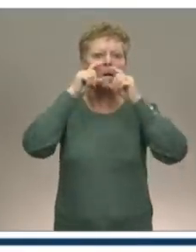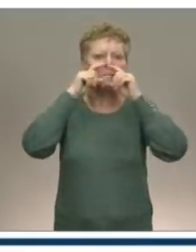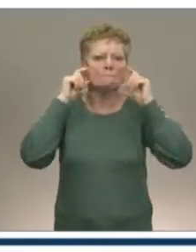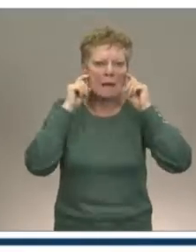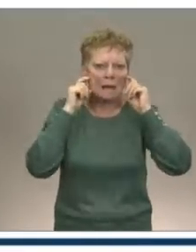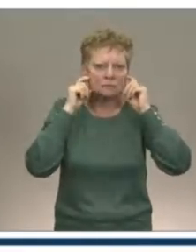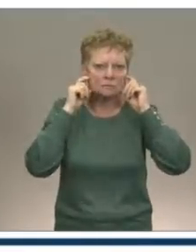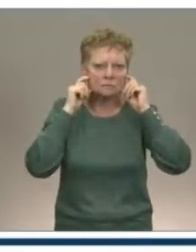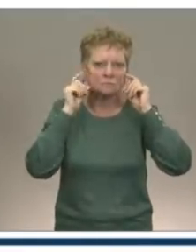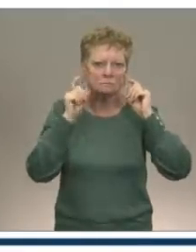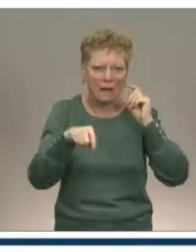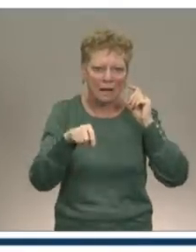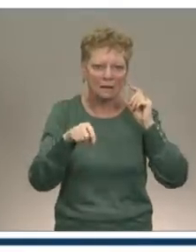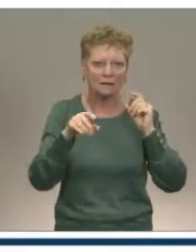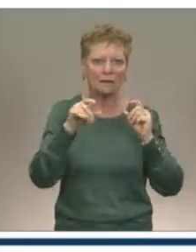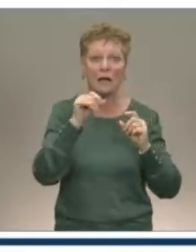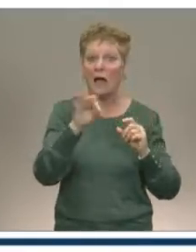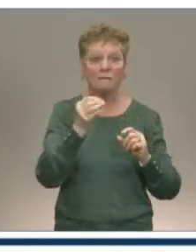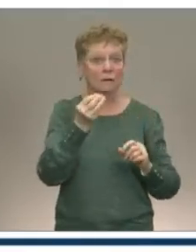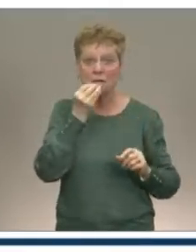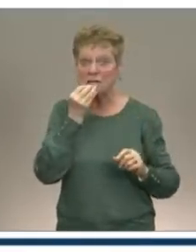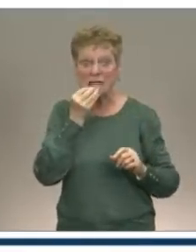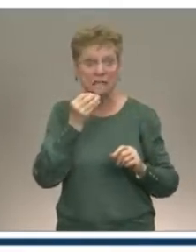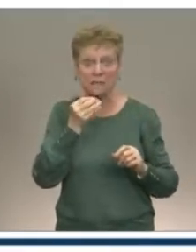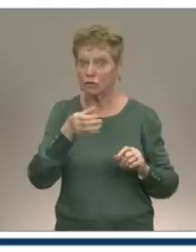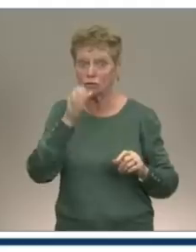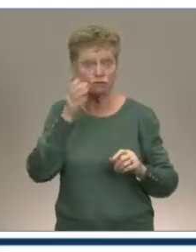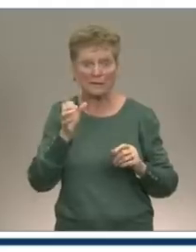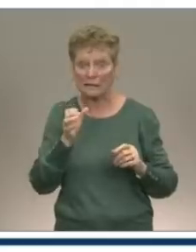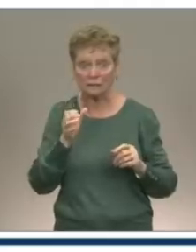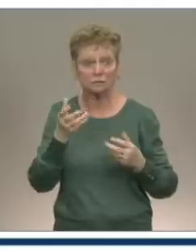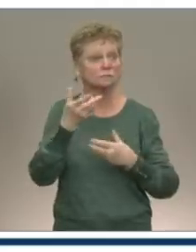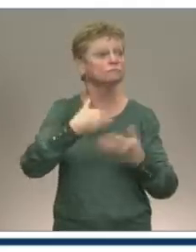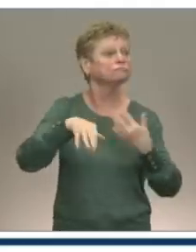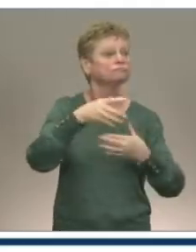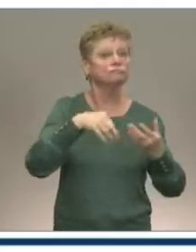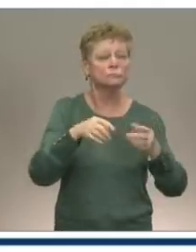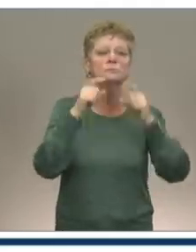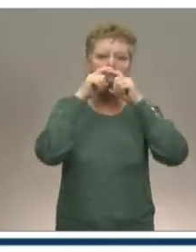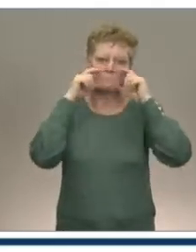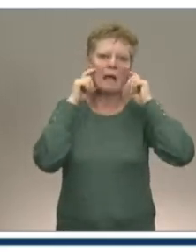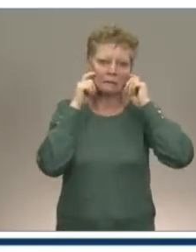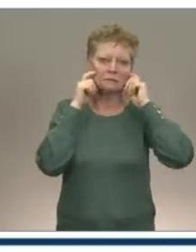when you're not actively eating or drinking whether you're seated or standing and then